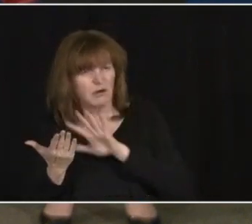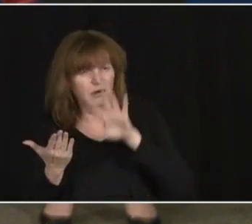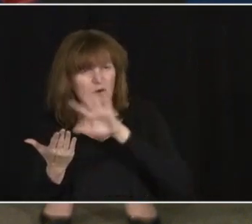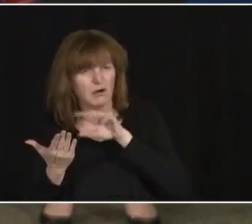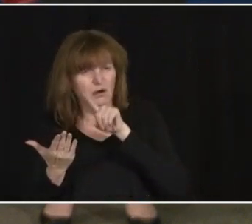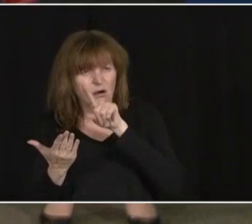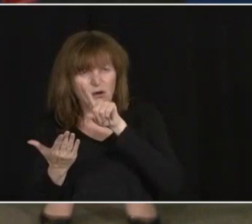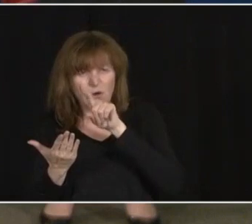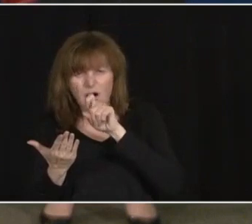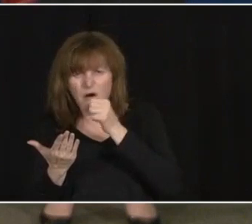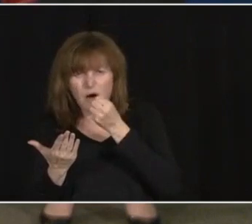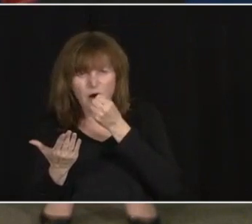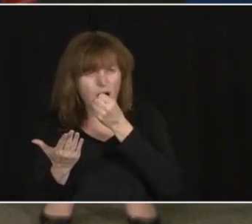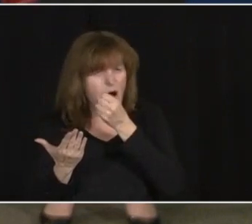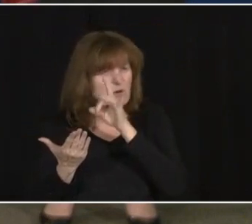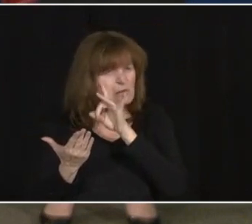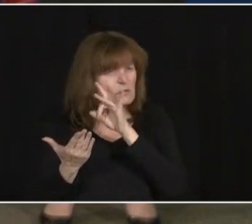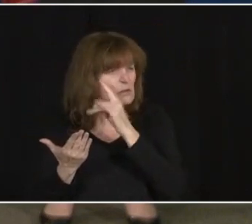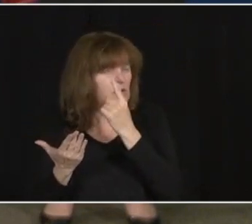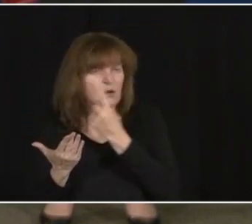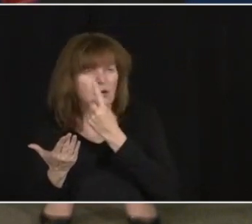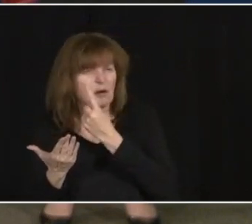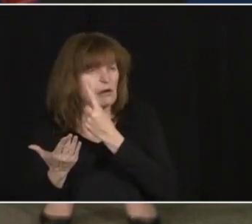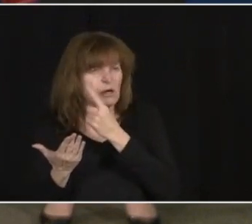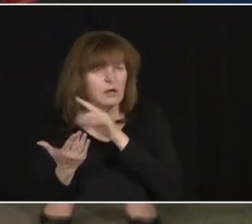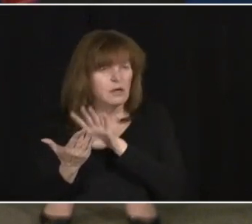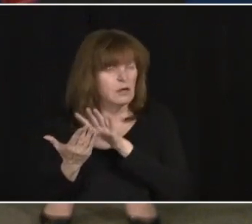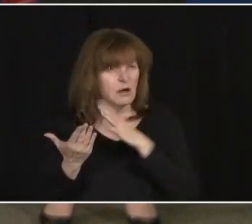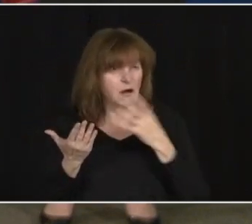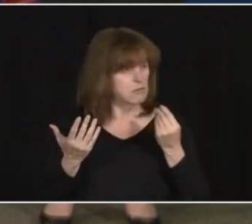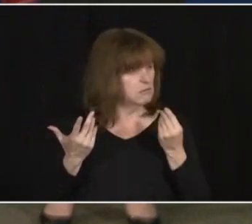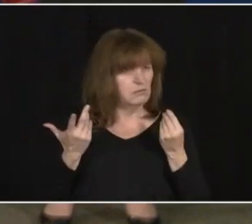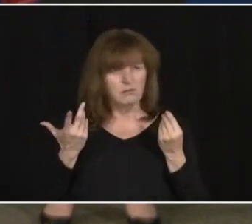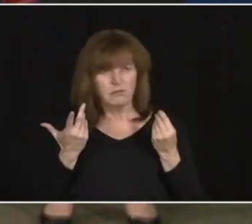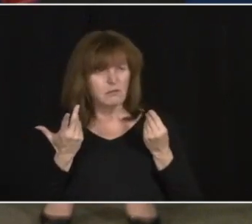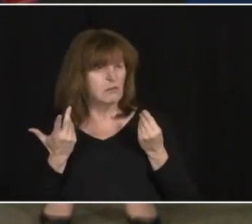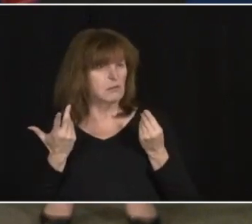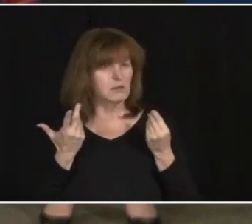have shown 229 deaths